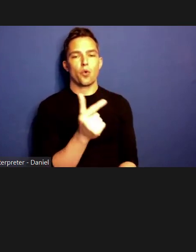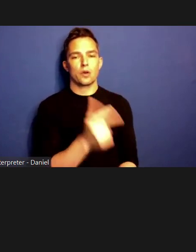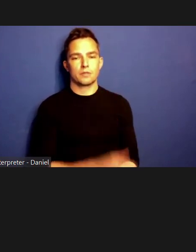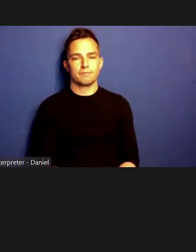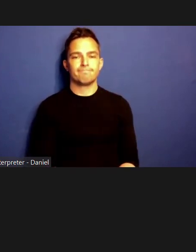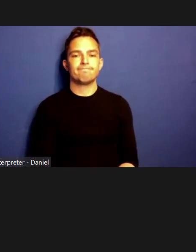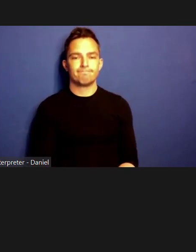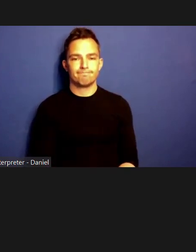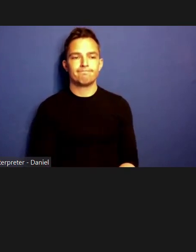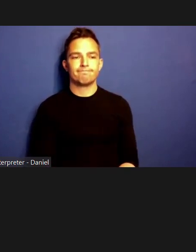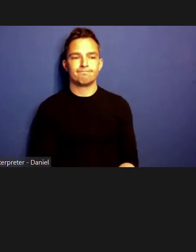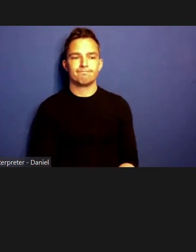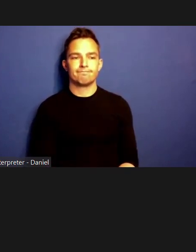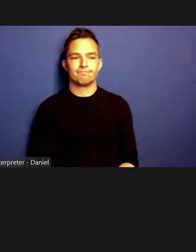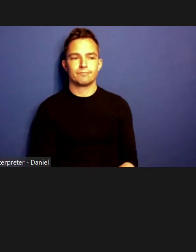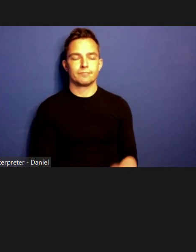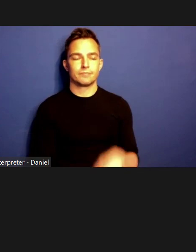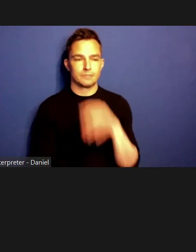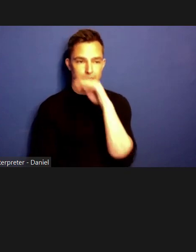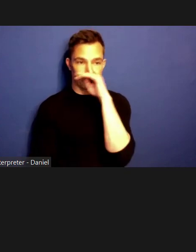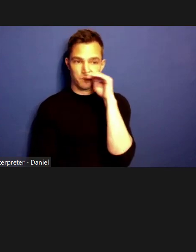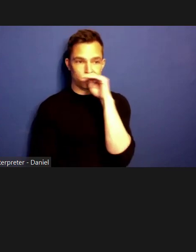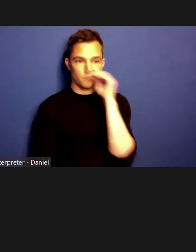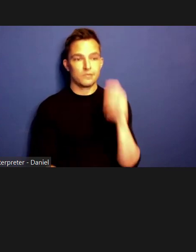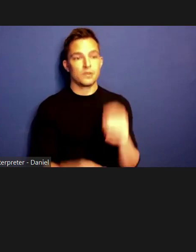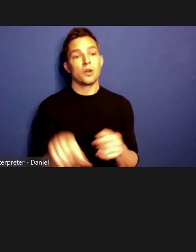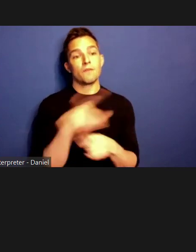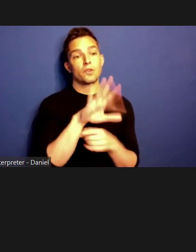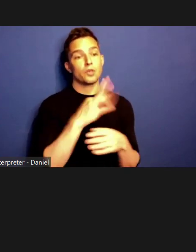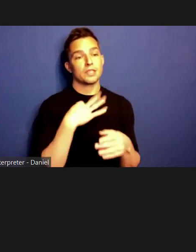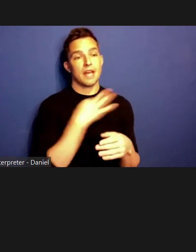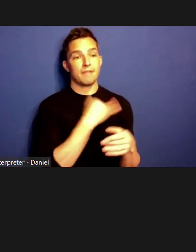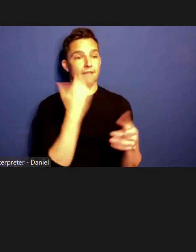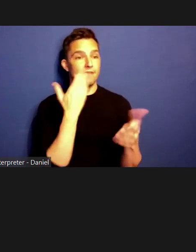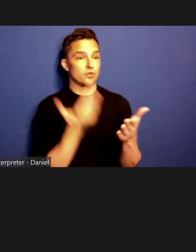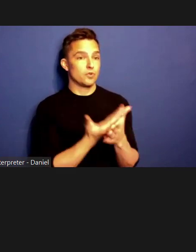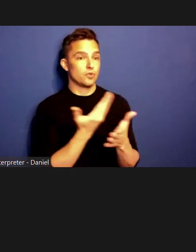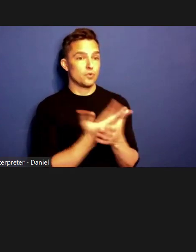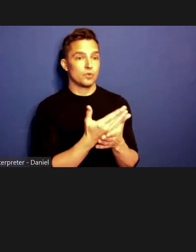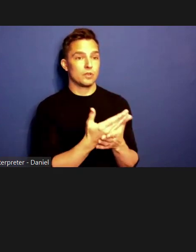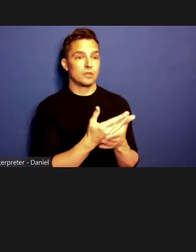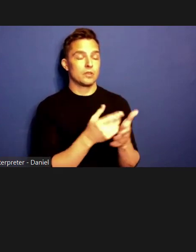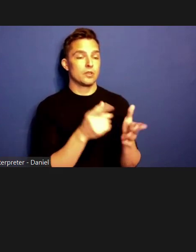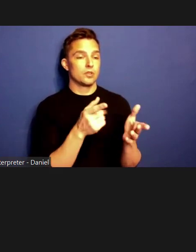For those staff who are new, do you recommend both the